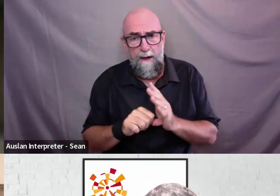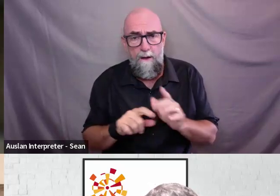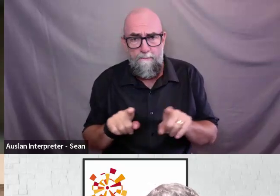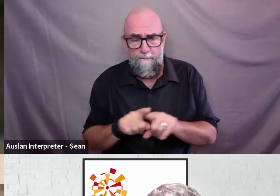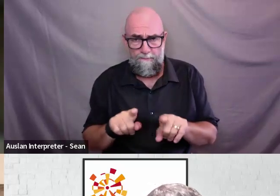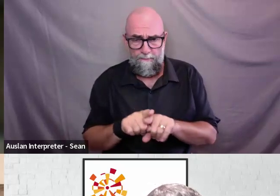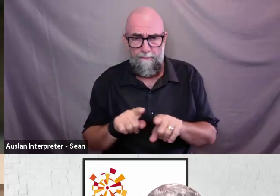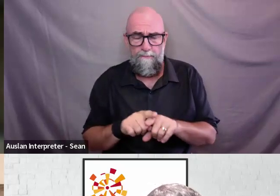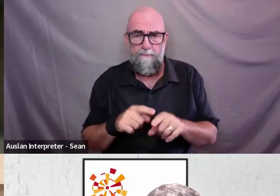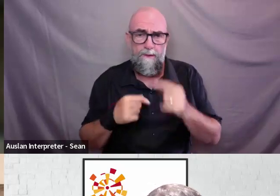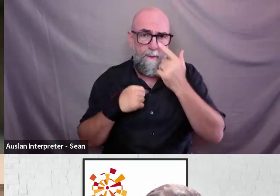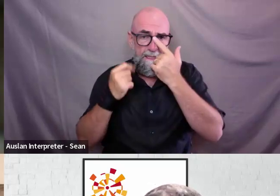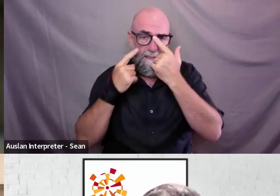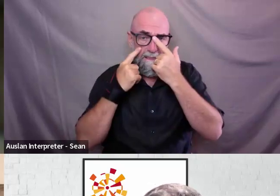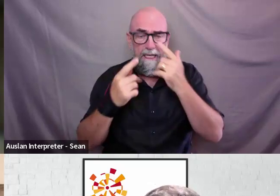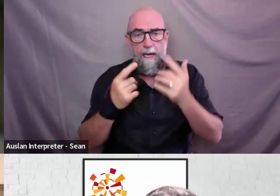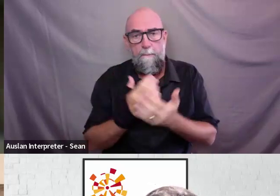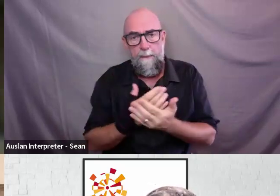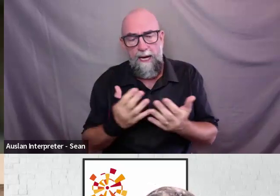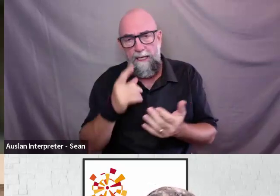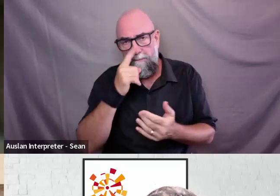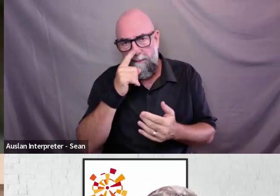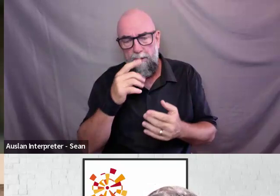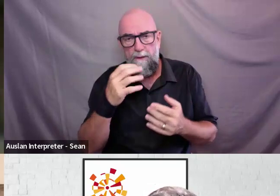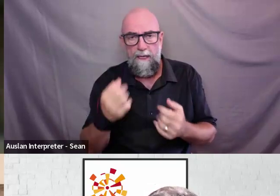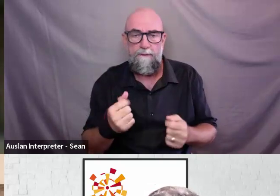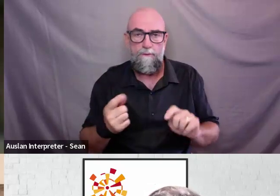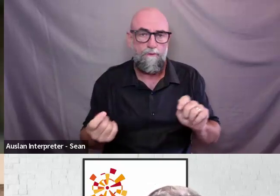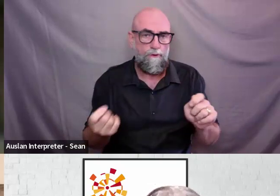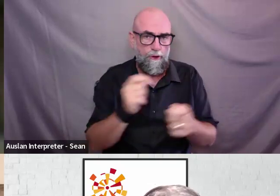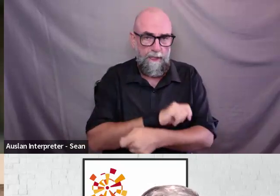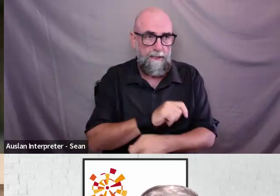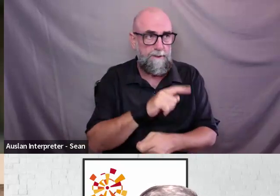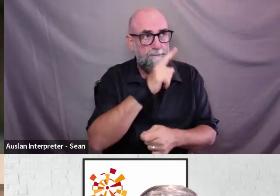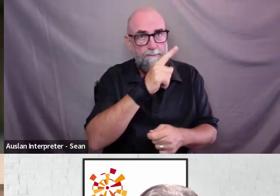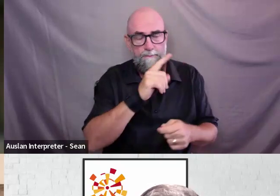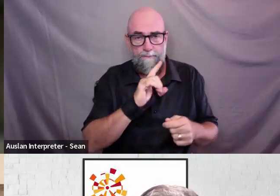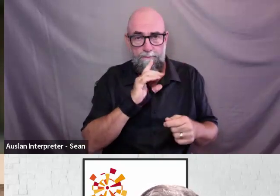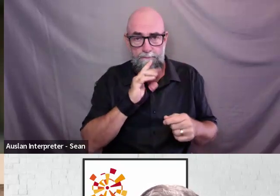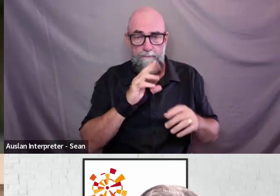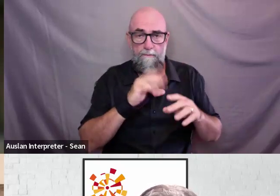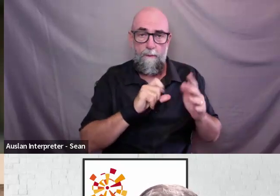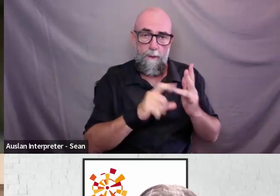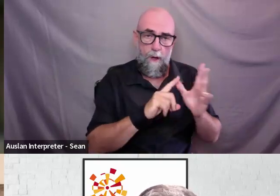ways of reducing resource use through recycling and some of those things . They will get you to a